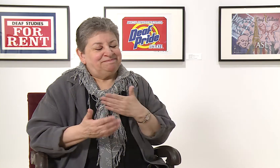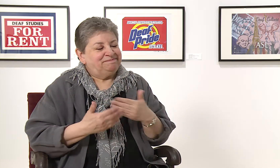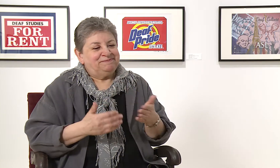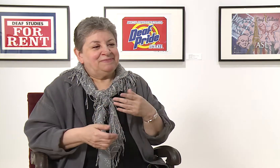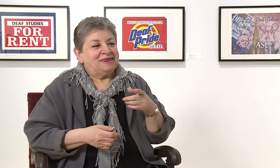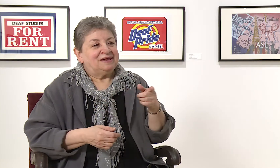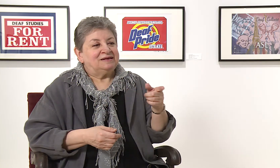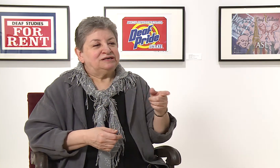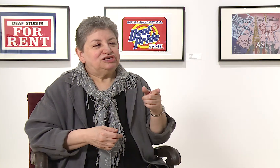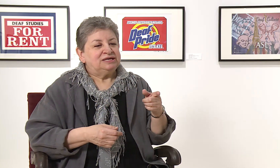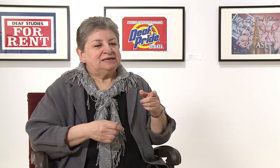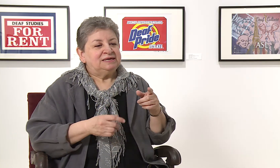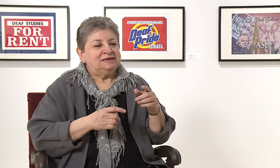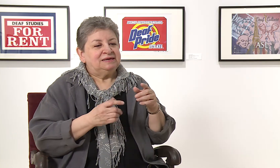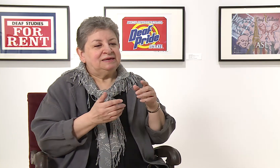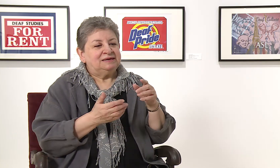I truly suffered through it.